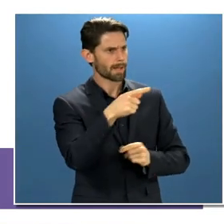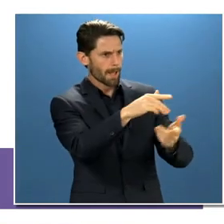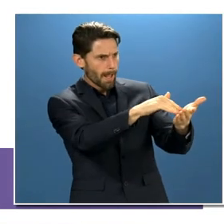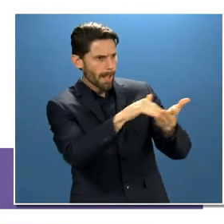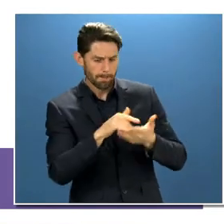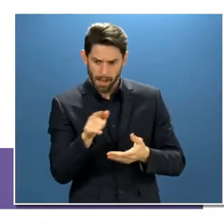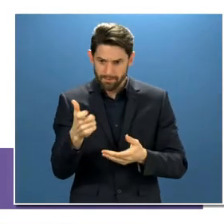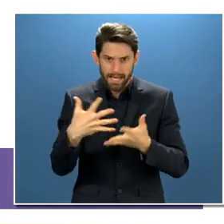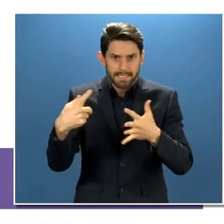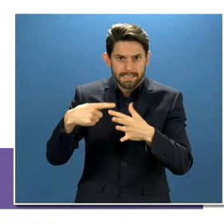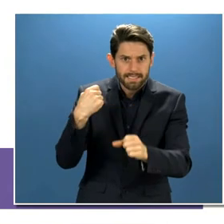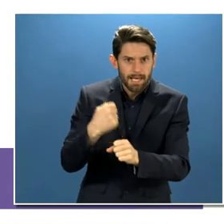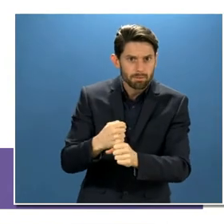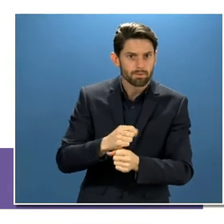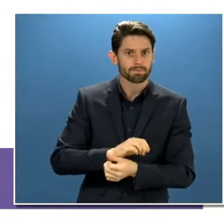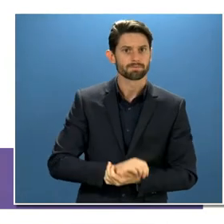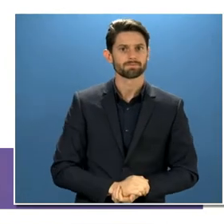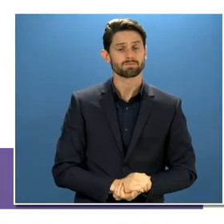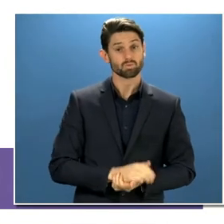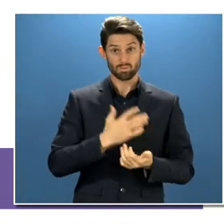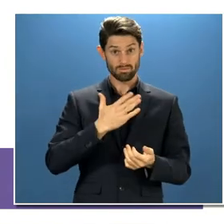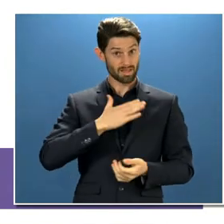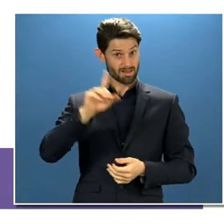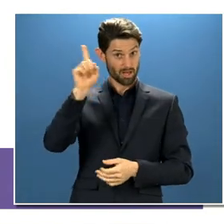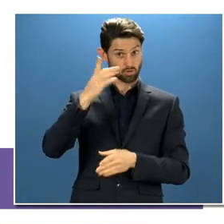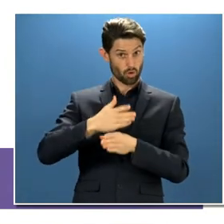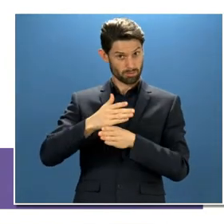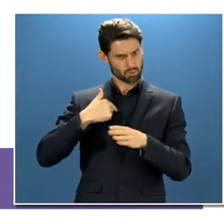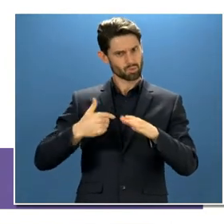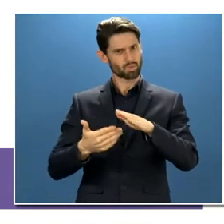Now this job I have has been really good.